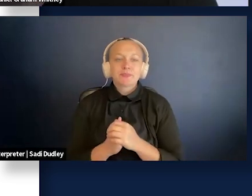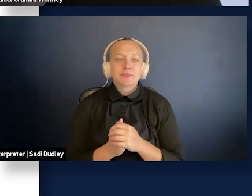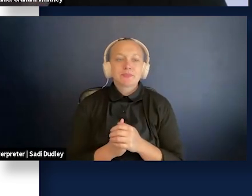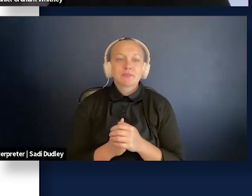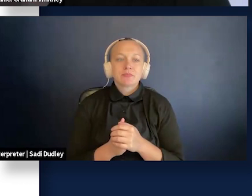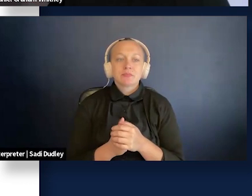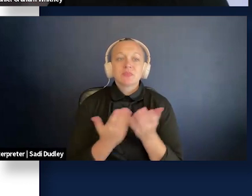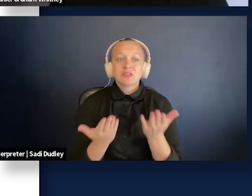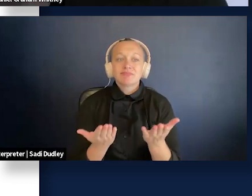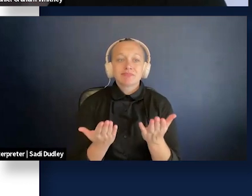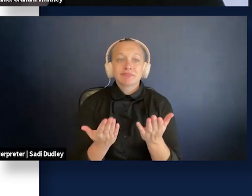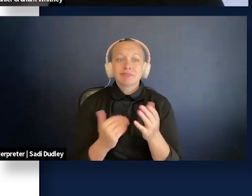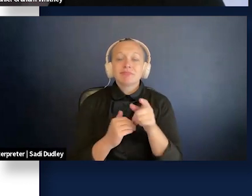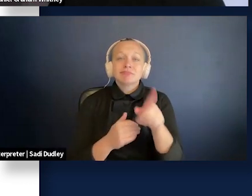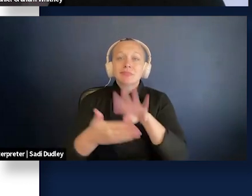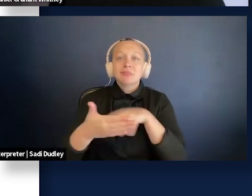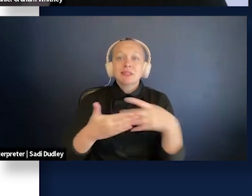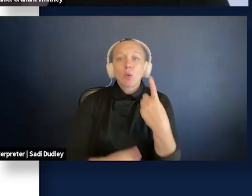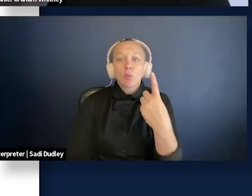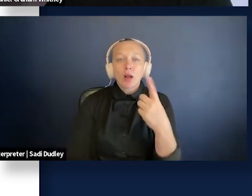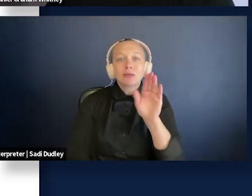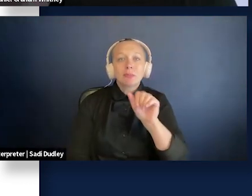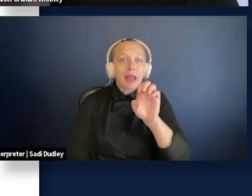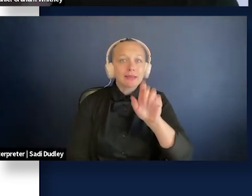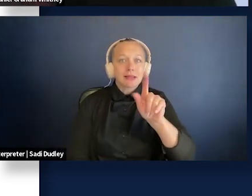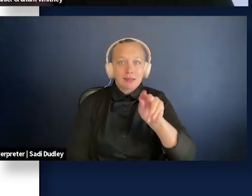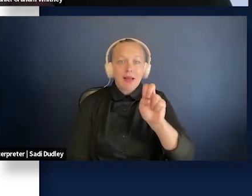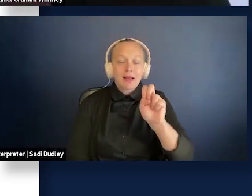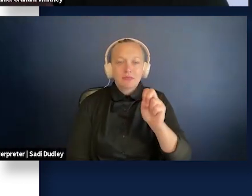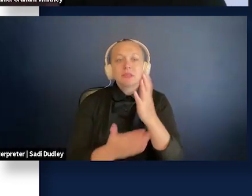Uh, so here's table one, um, baseline descriptive characteristics, a few things I wanted to point out.